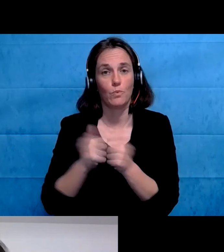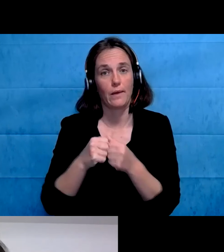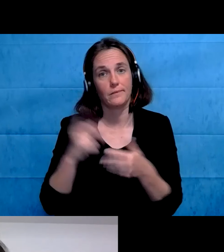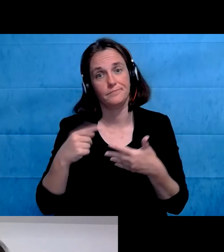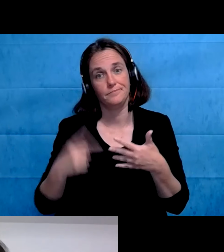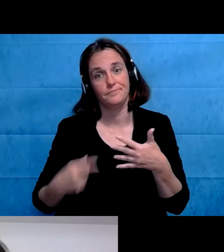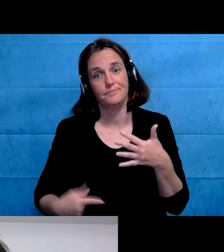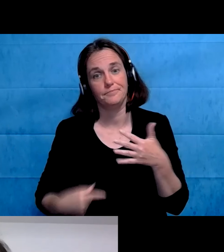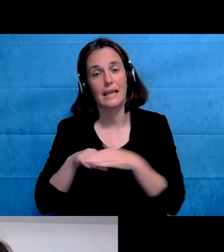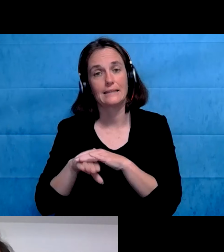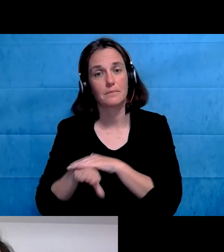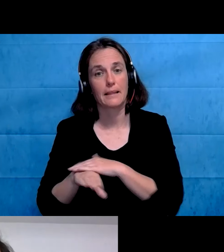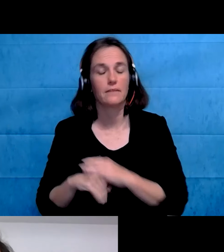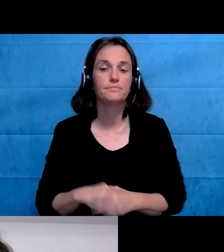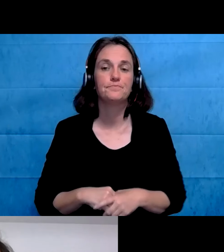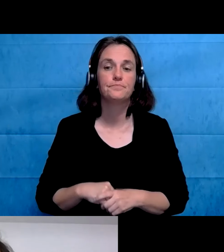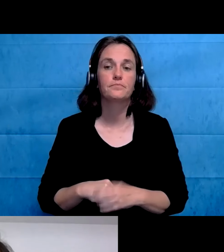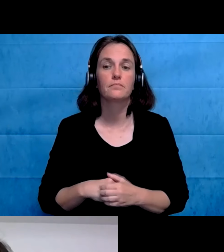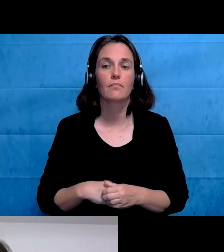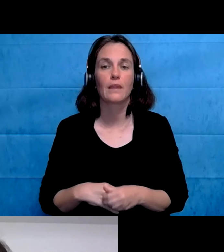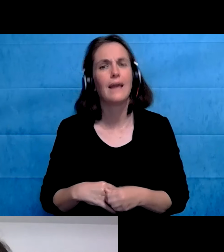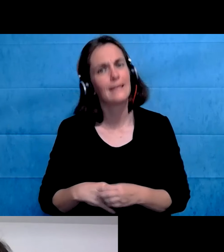And yeah, are there...